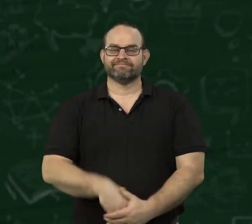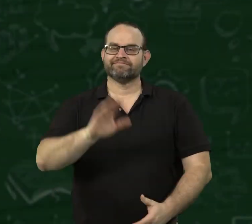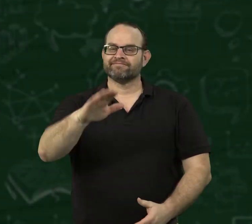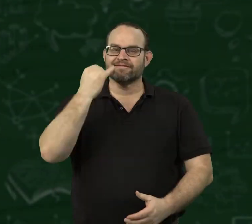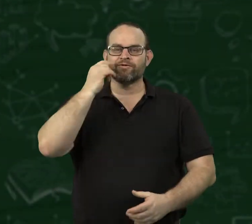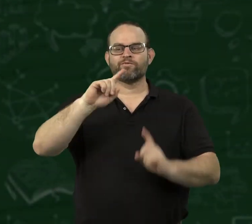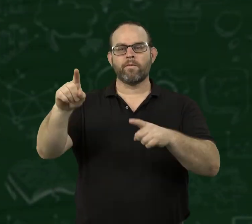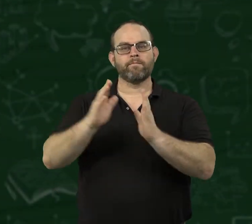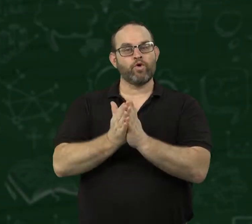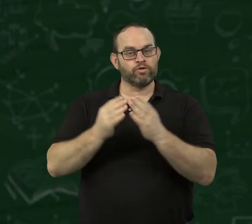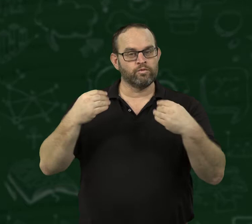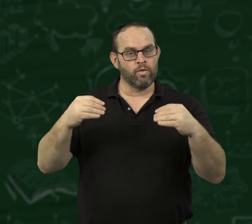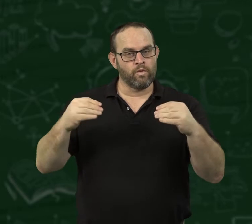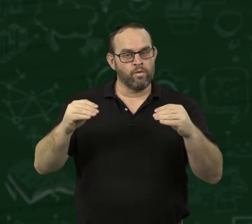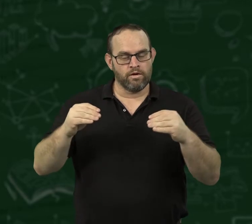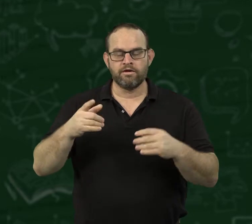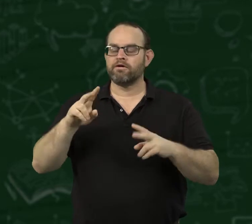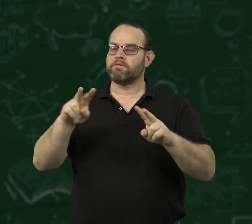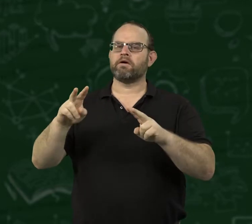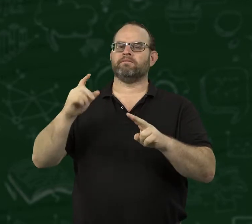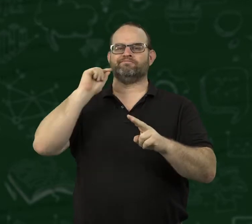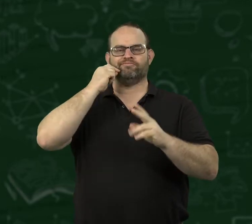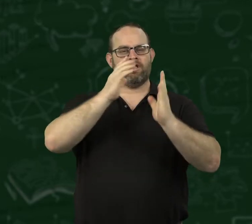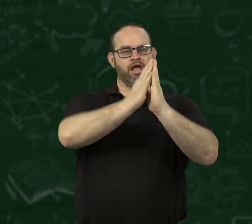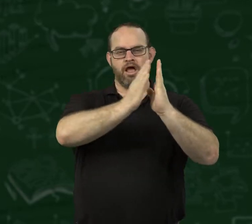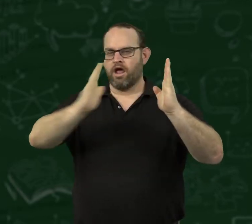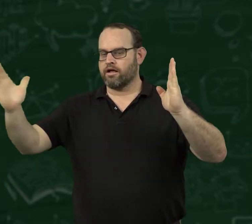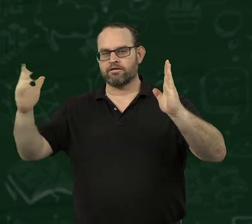Imagine you are shopping at a bookstore and you see at a shelf lined with books.